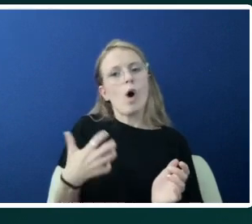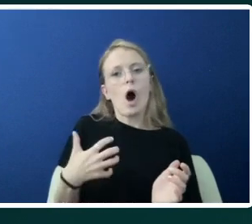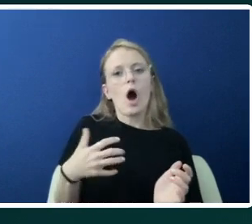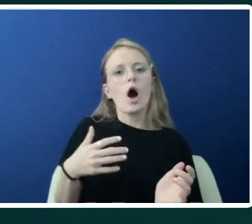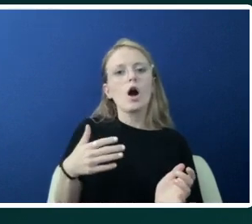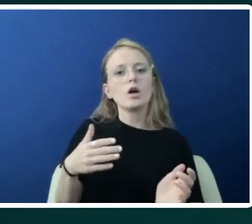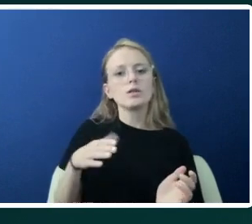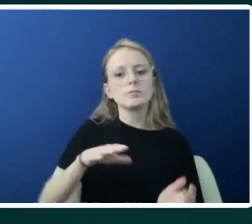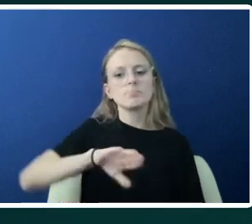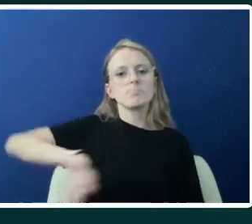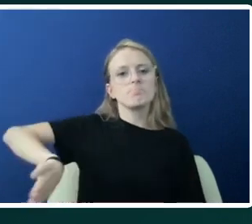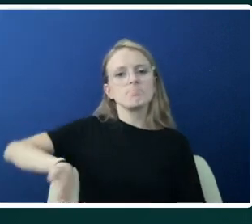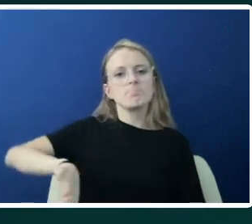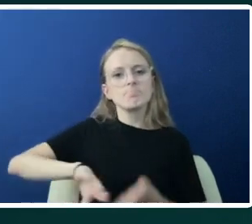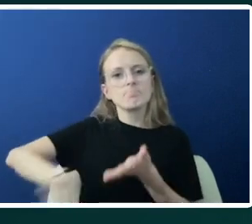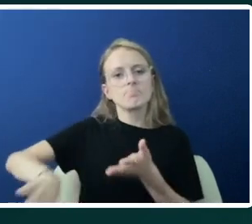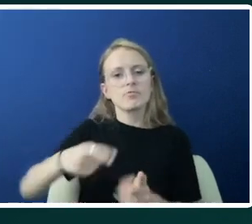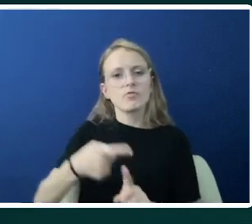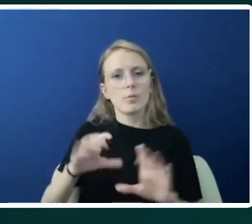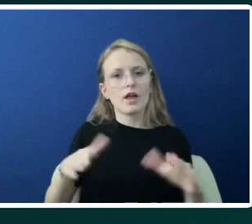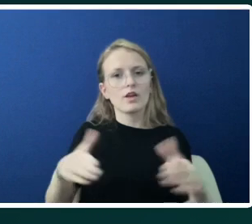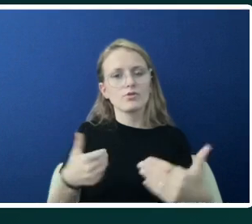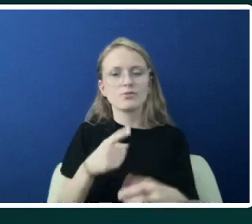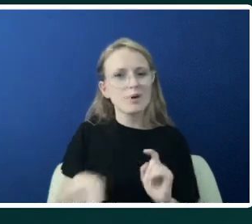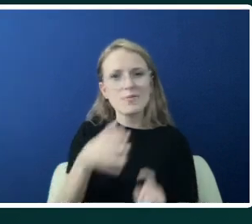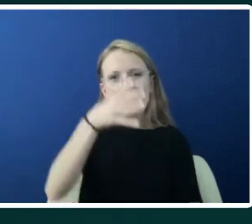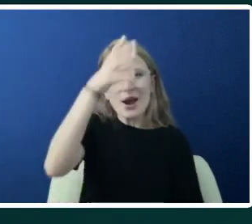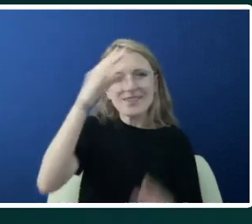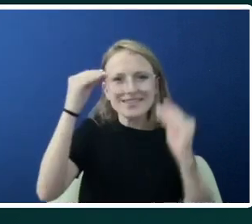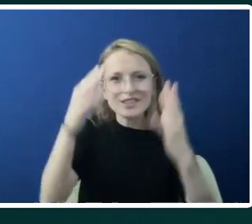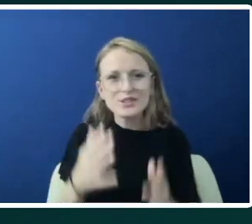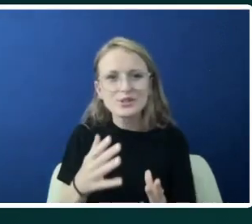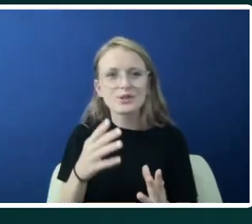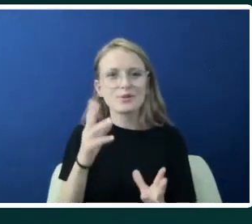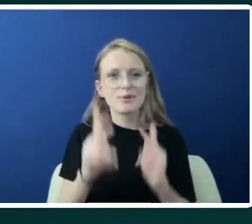and as any parent knows, and as anyone that loves children knows, it's not that simple.